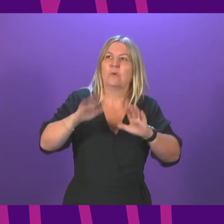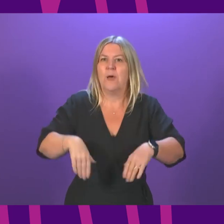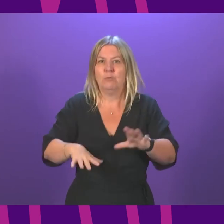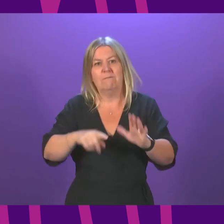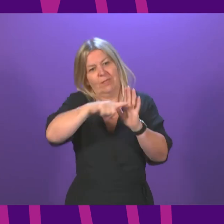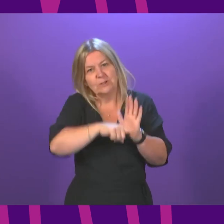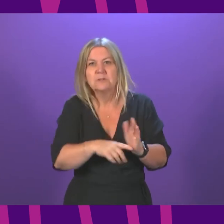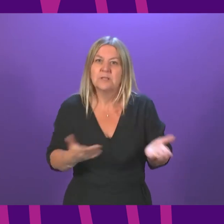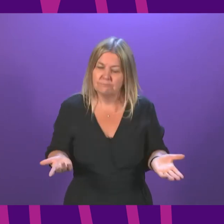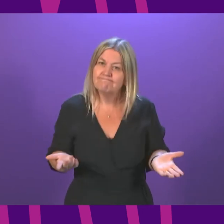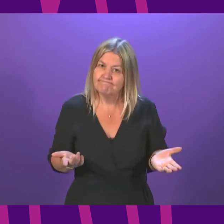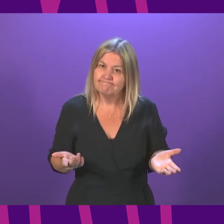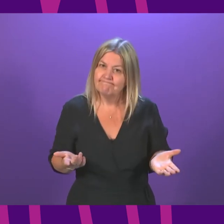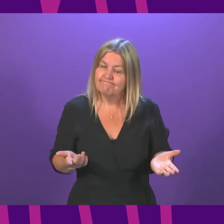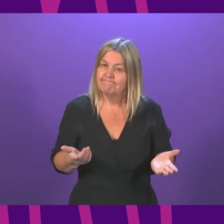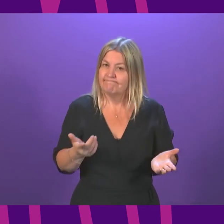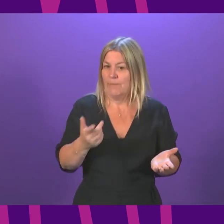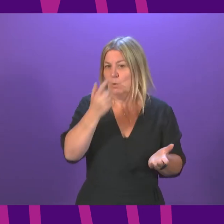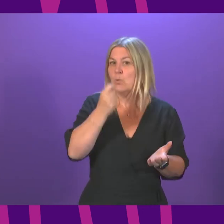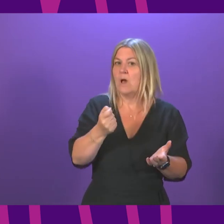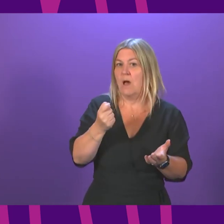legislation that Parliament will, I hope, endorse this afternoon.